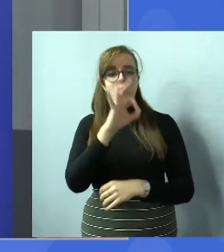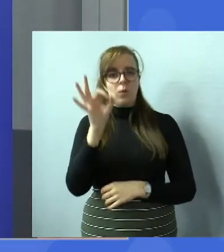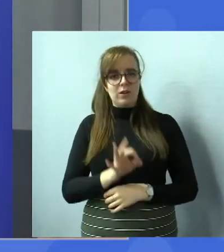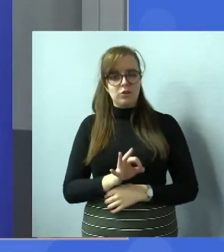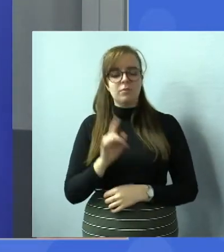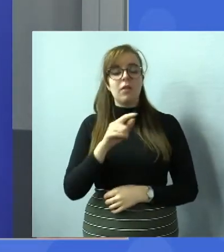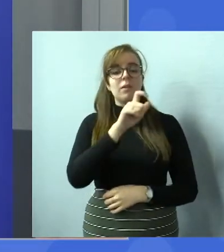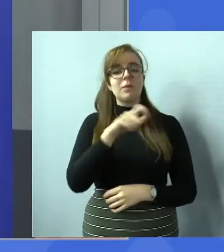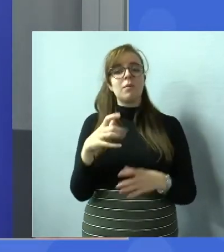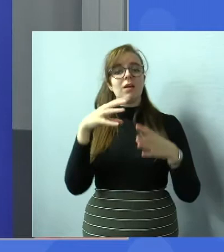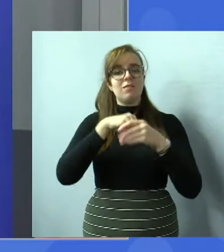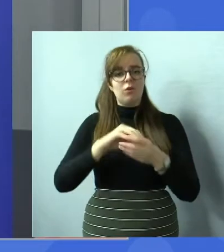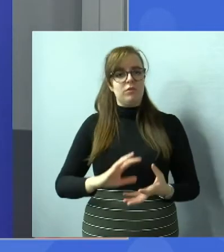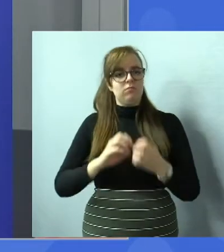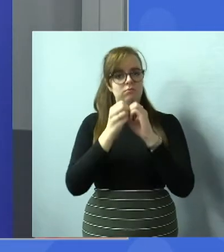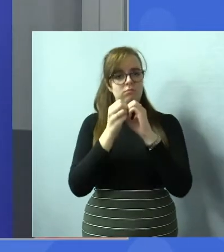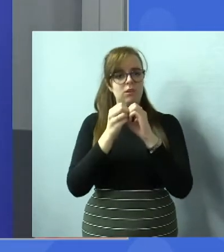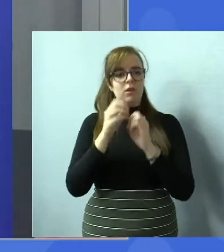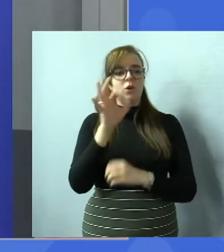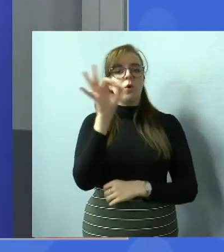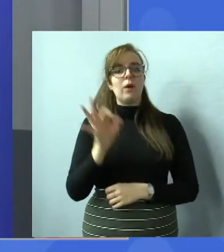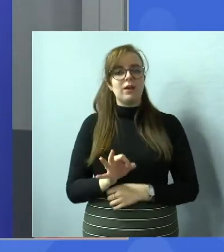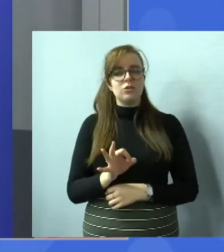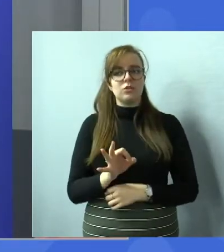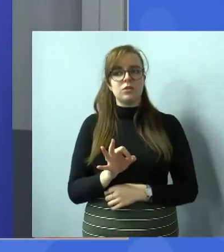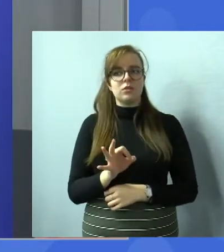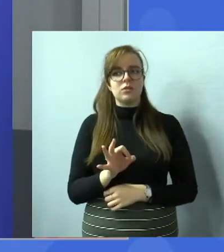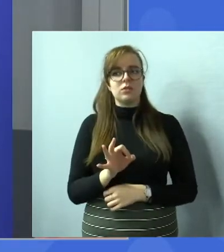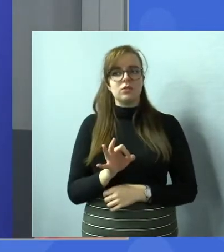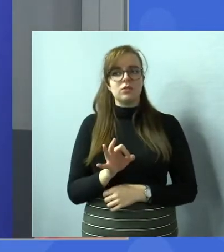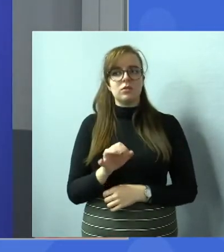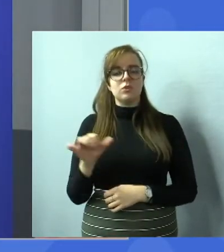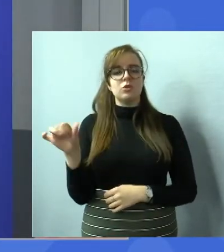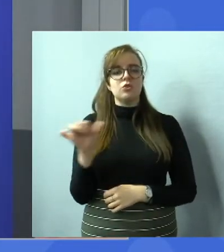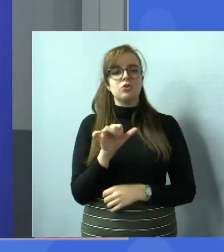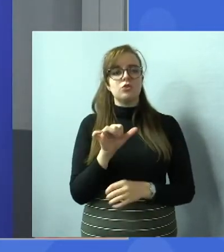involved in crafting that question I think should reflect on how well they